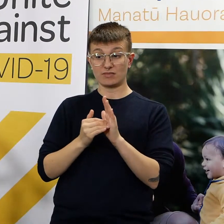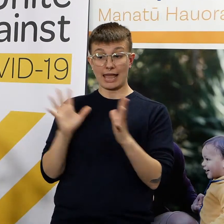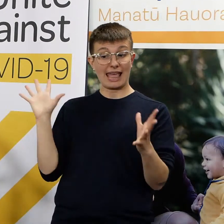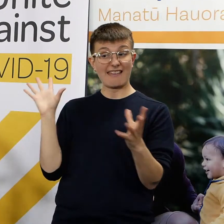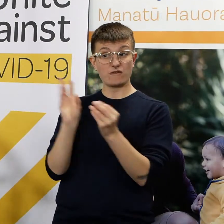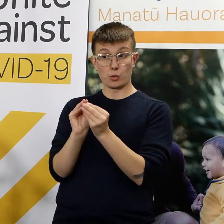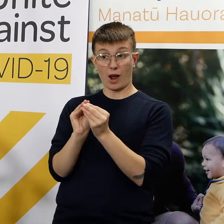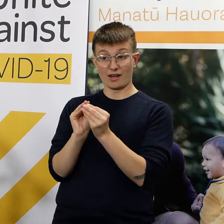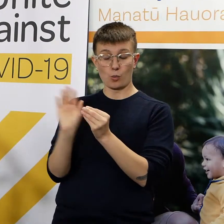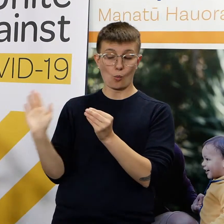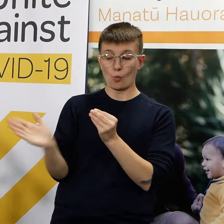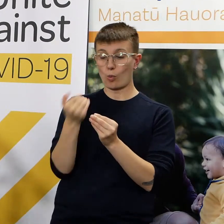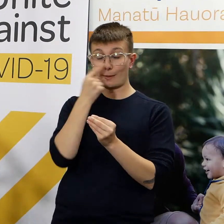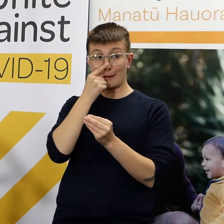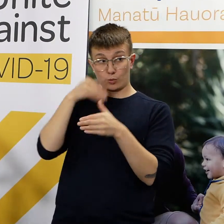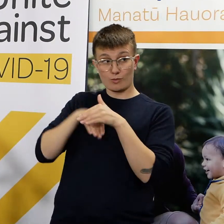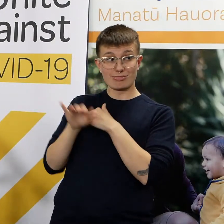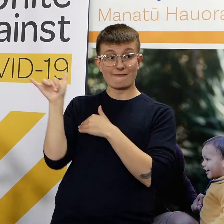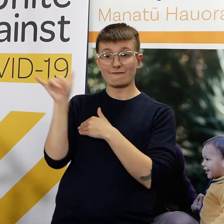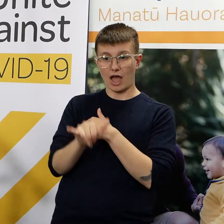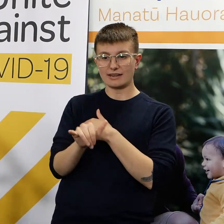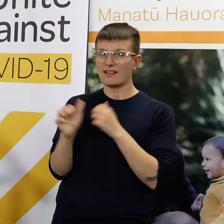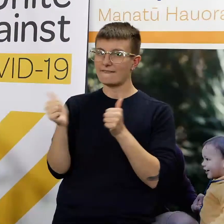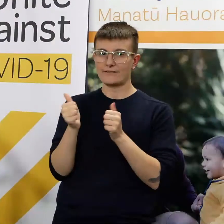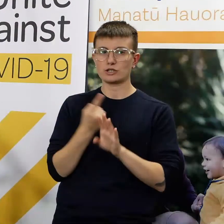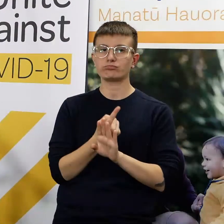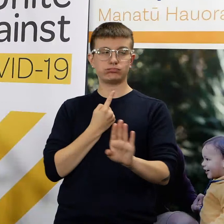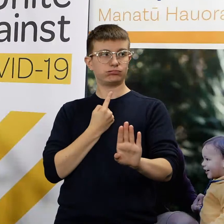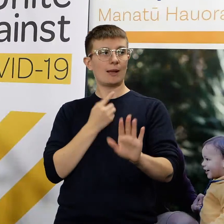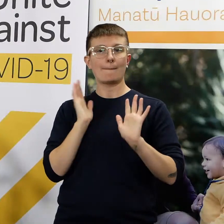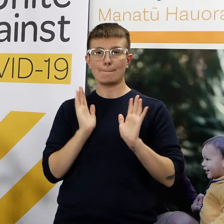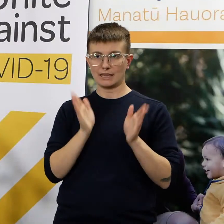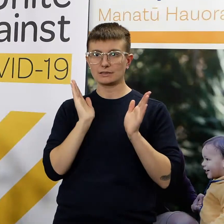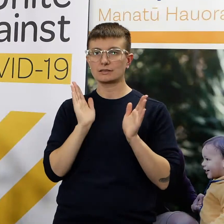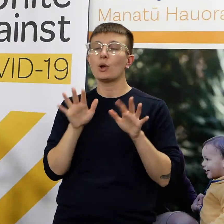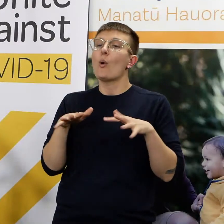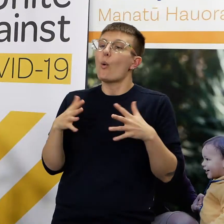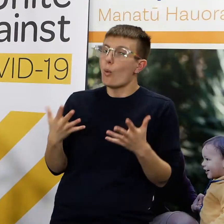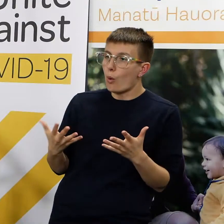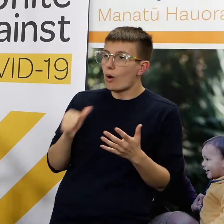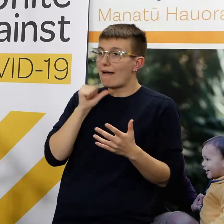have been granted leave on compassionate grounds, we are following them all out to ensure